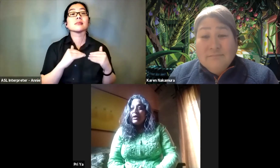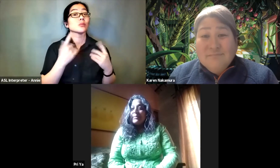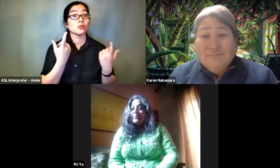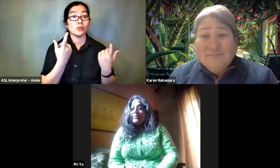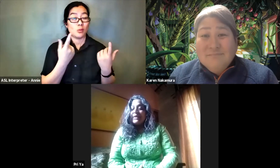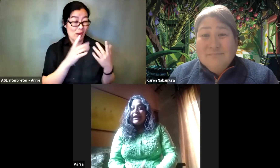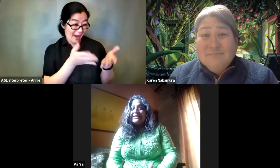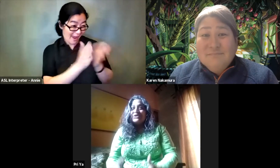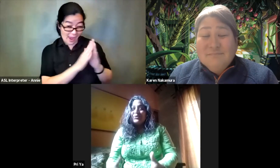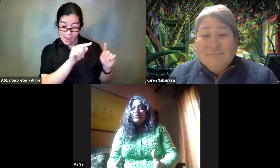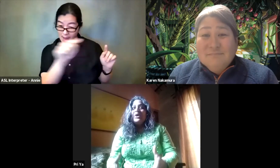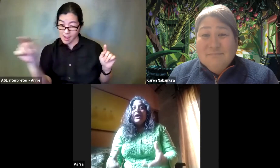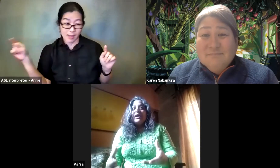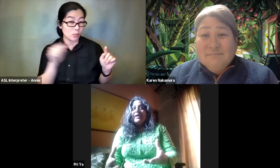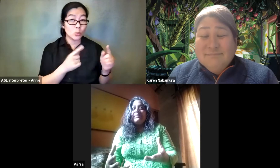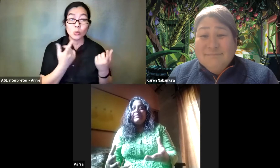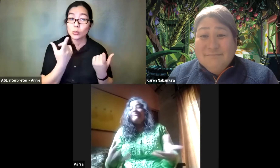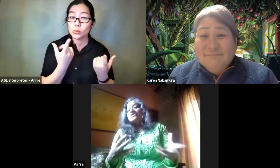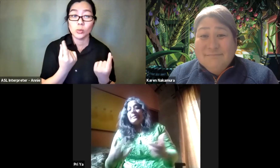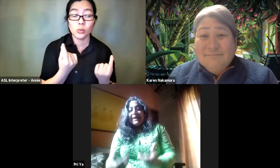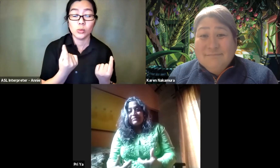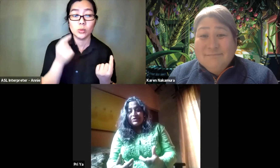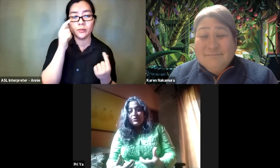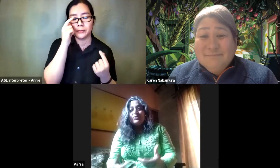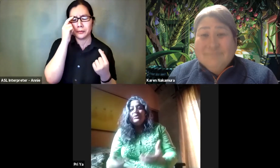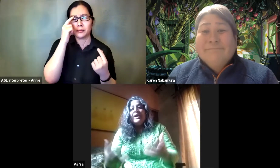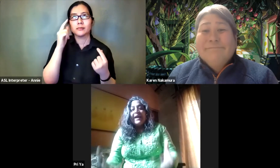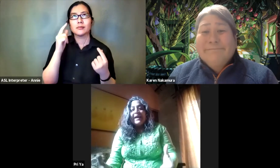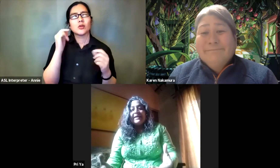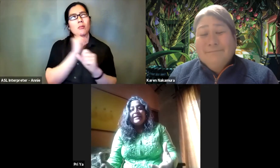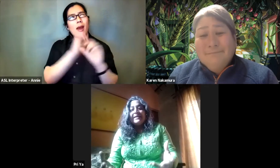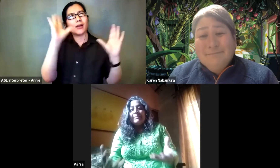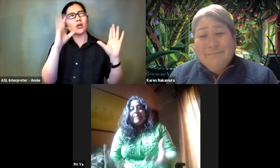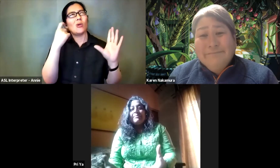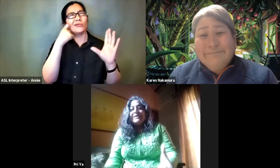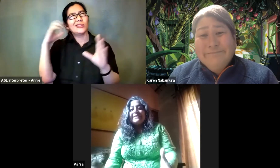Priya Ramasubban: is to they've just come back from school and the mom brings them a